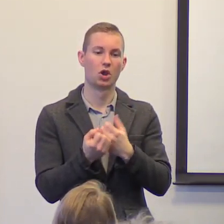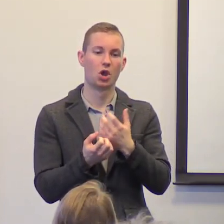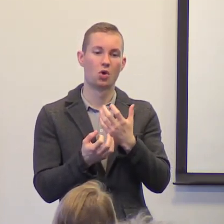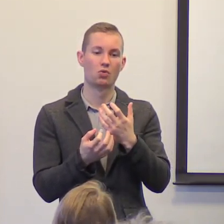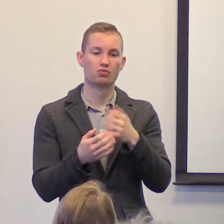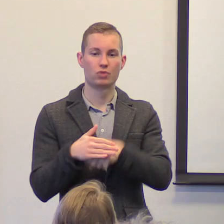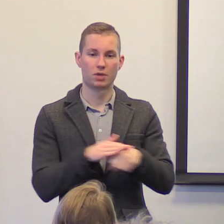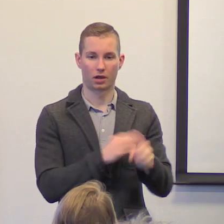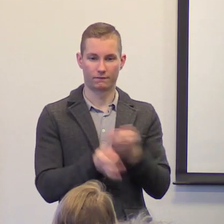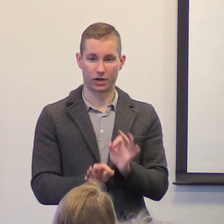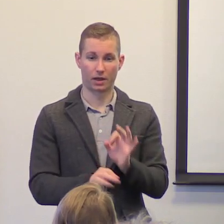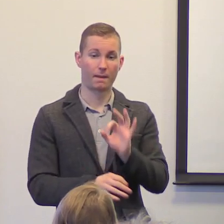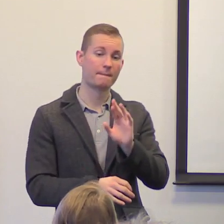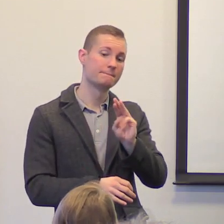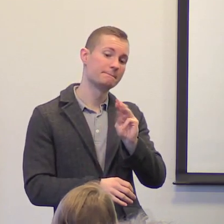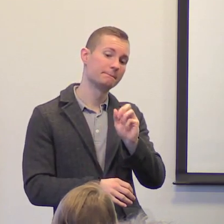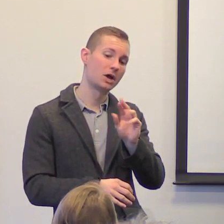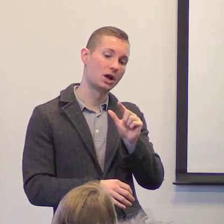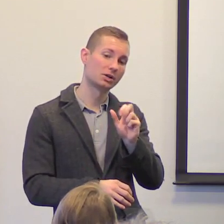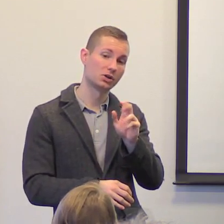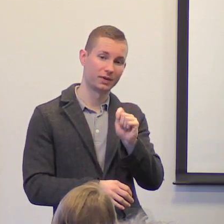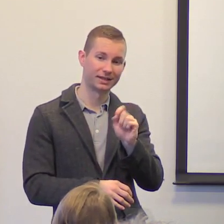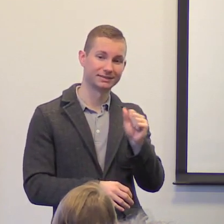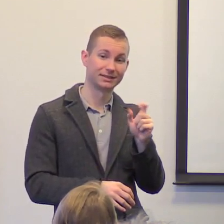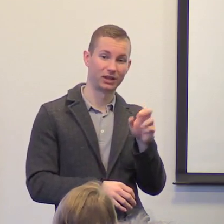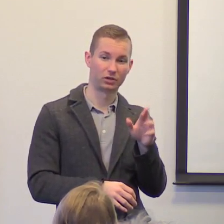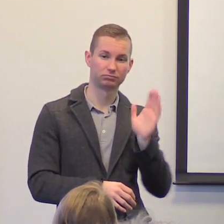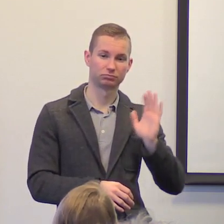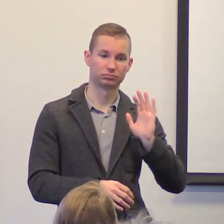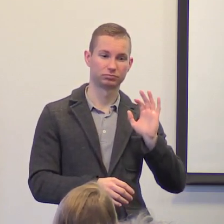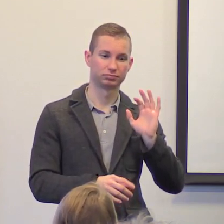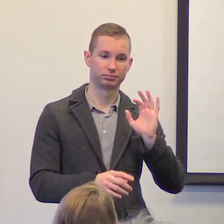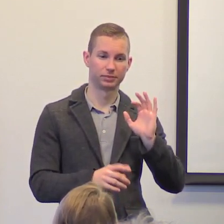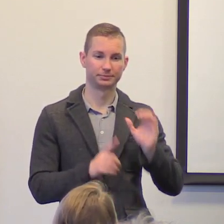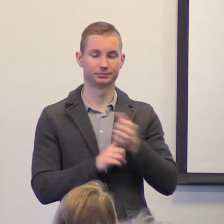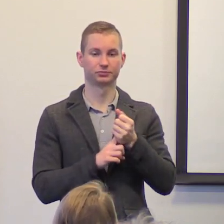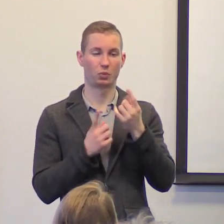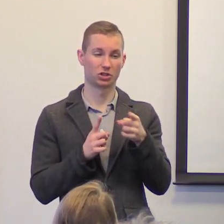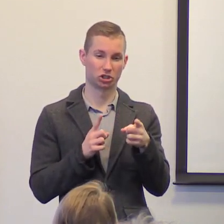Margaret Sanger, who's to be prosecuted when she would bring ... When she was trying to